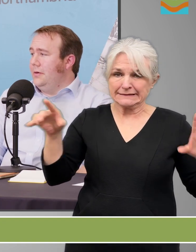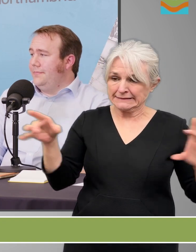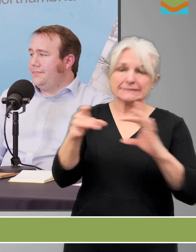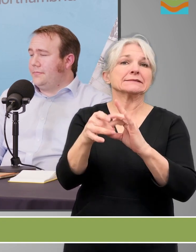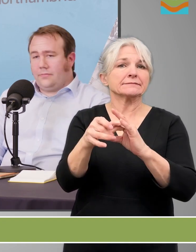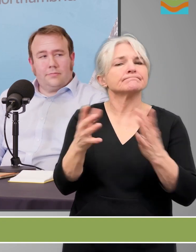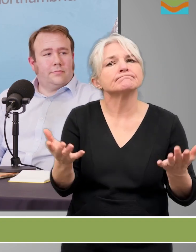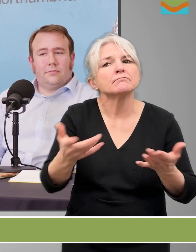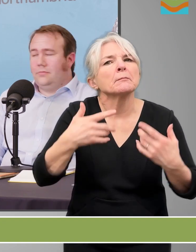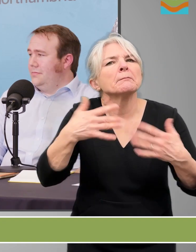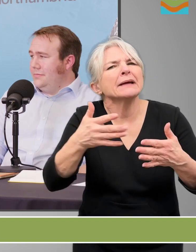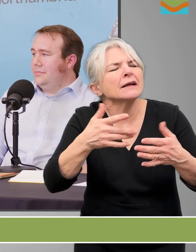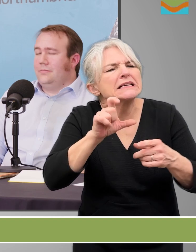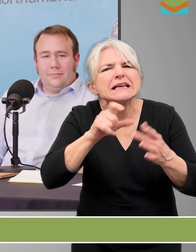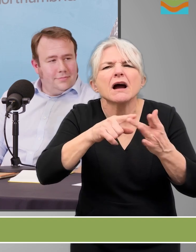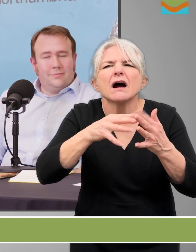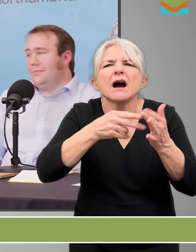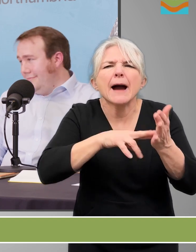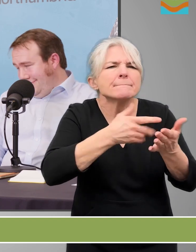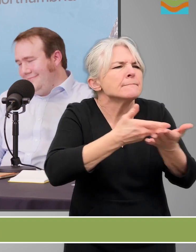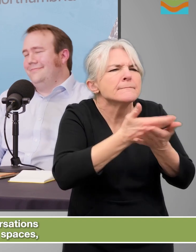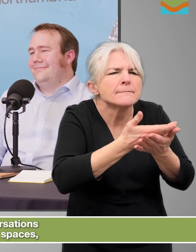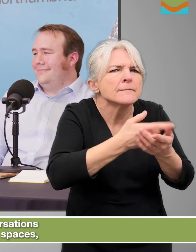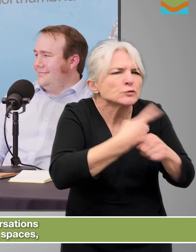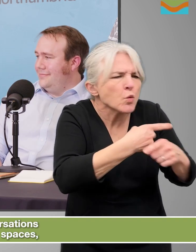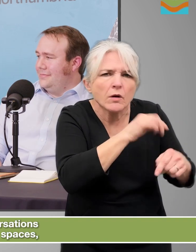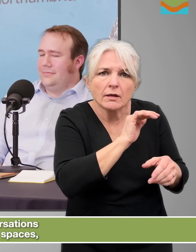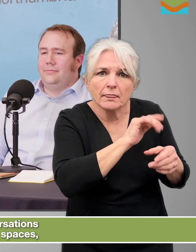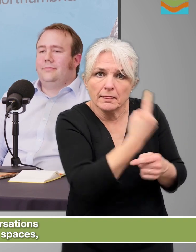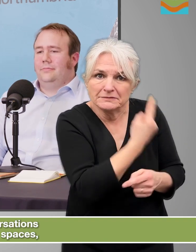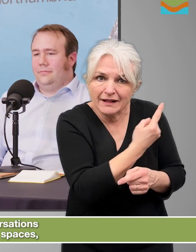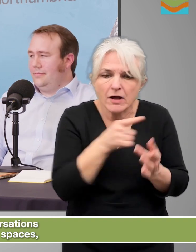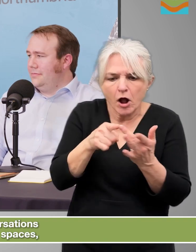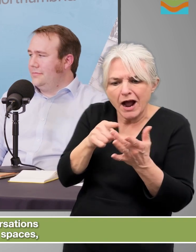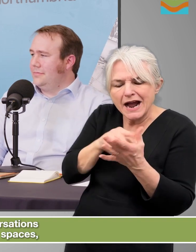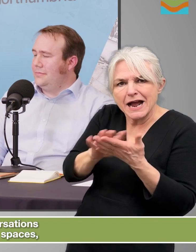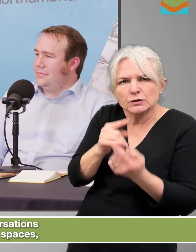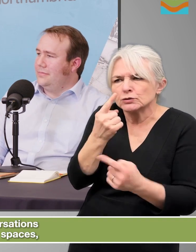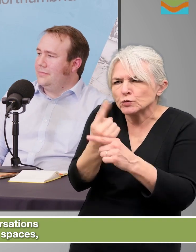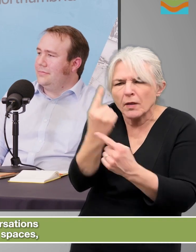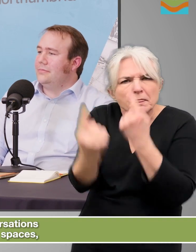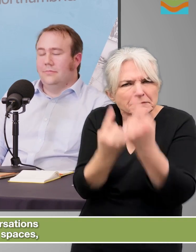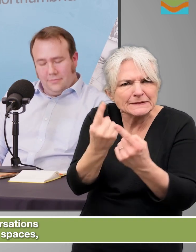IAH is having as well. So that's International Association of Hydrogeologists. They're having the same conversations and actually if we link up those spaces,